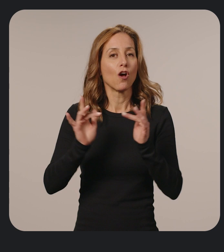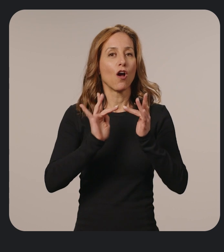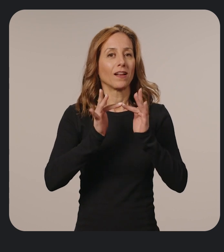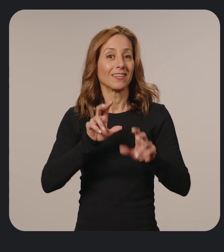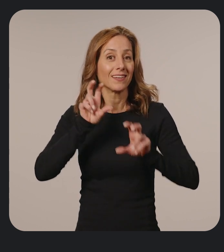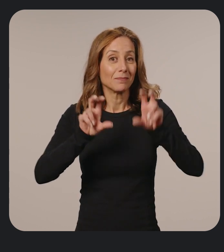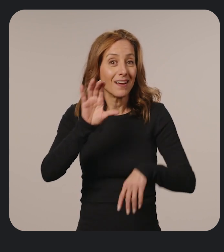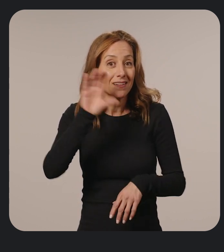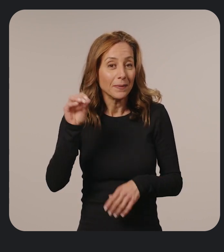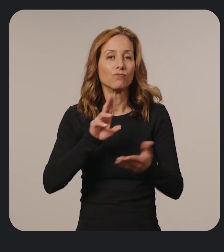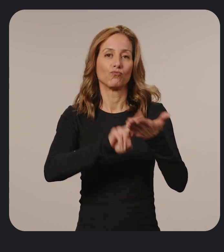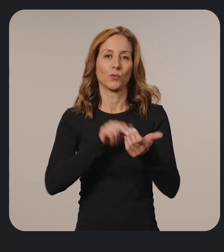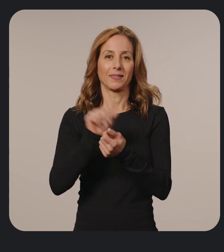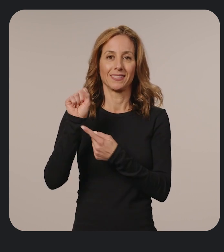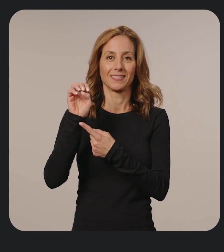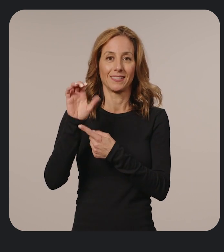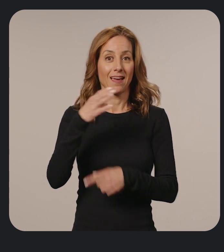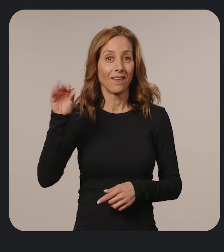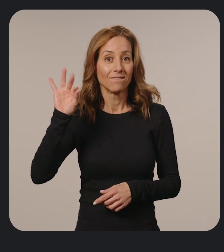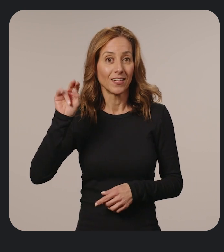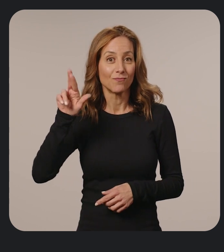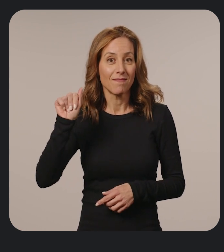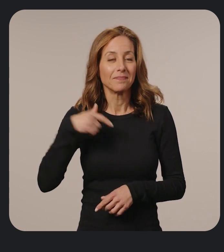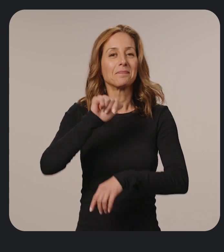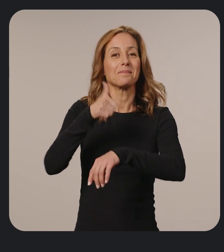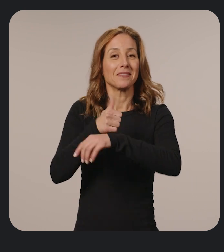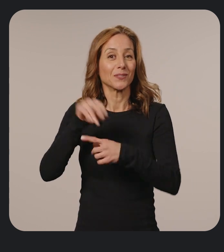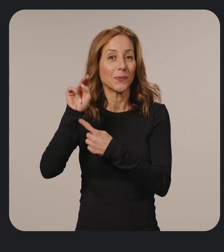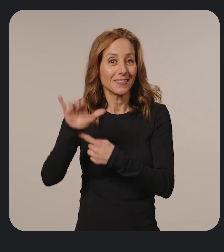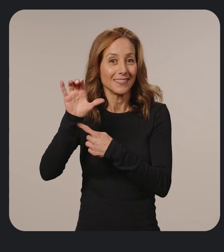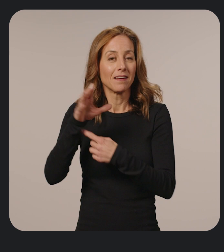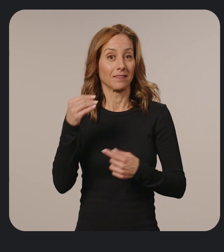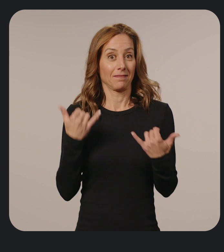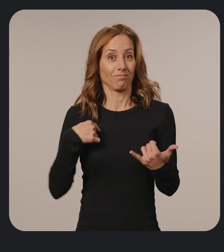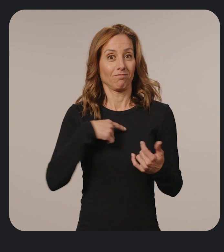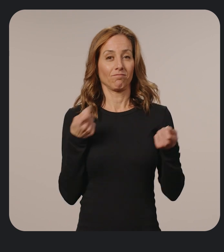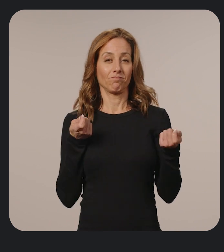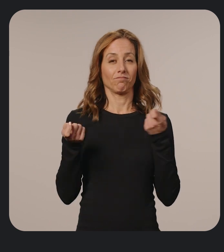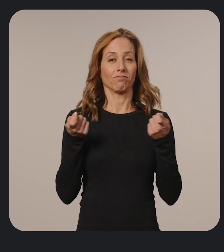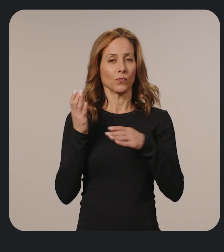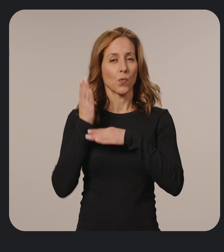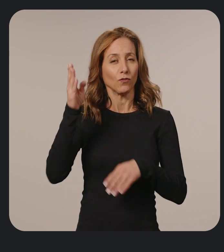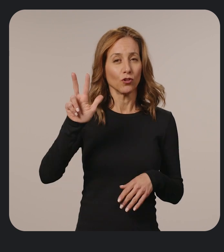Betterment is an online investment company registered with the SEC and FINRA. We're based in New York City, and we currently